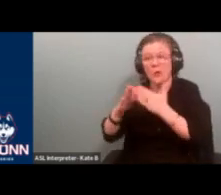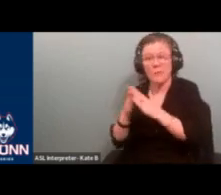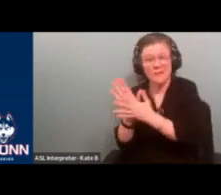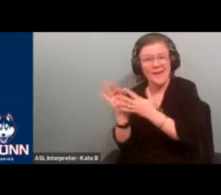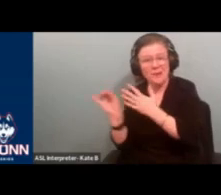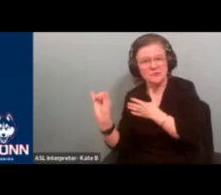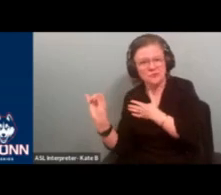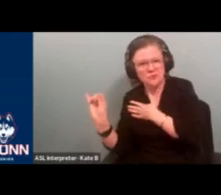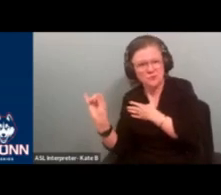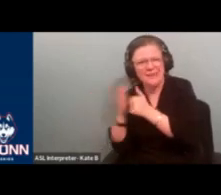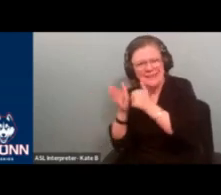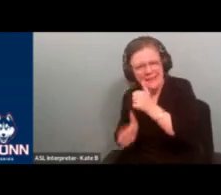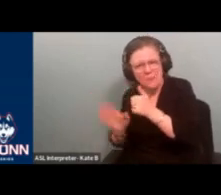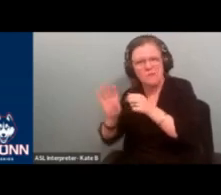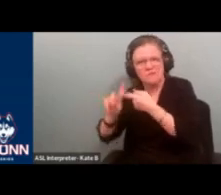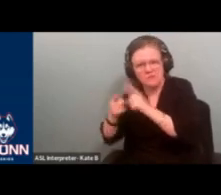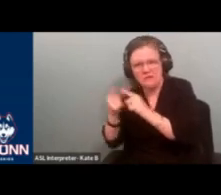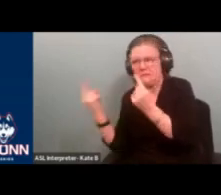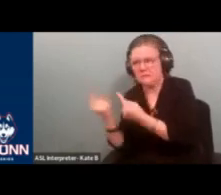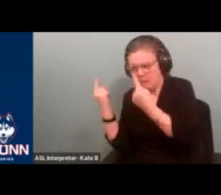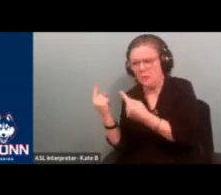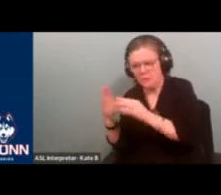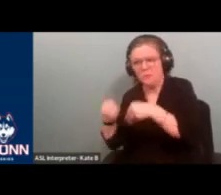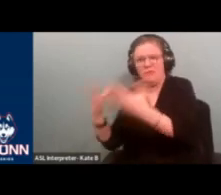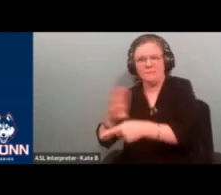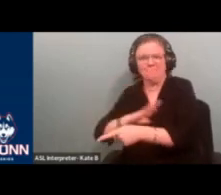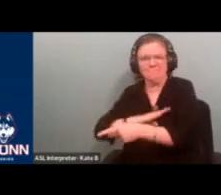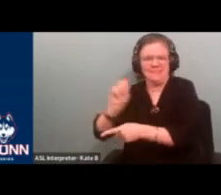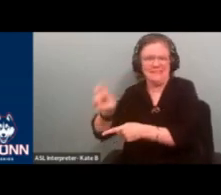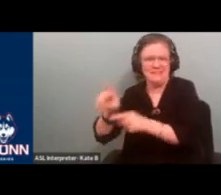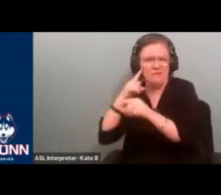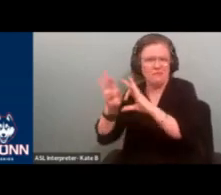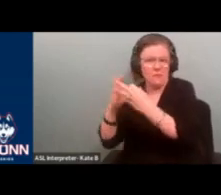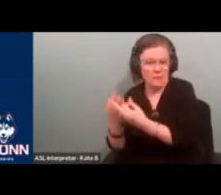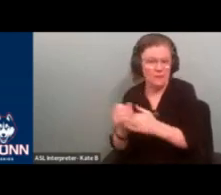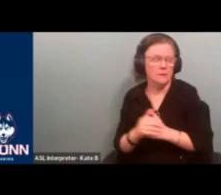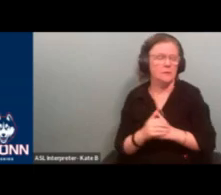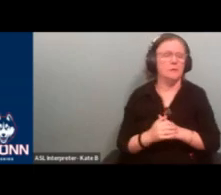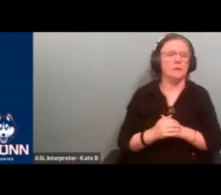to meeting the family's identified needs. The one thing I'd like to stress here is that